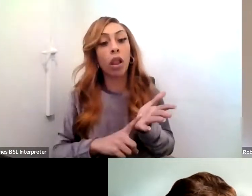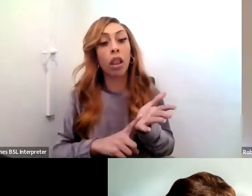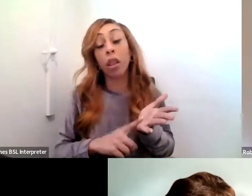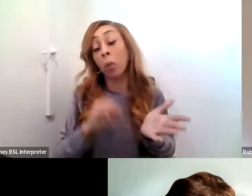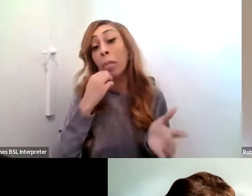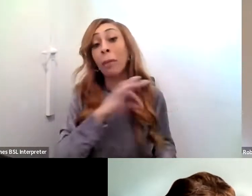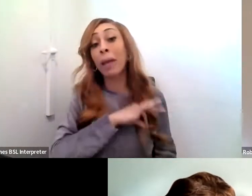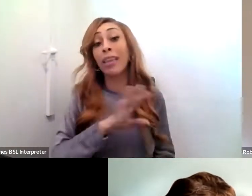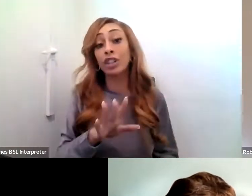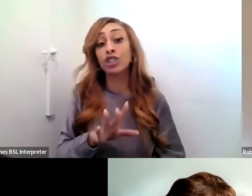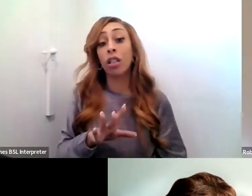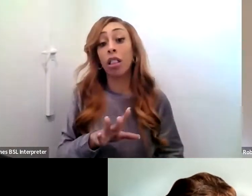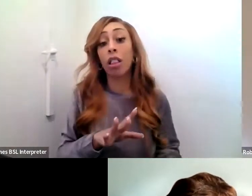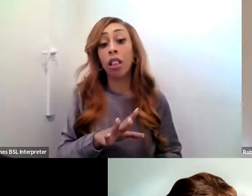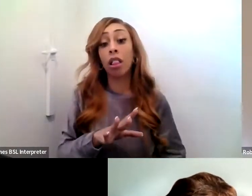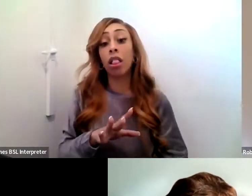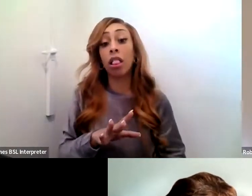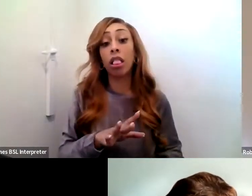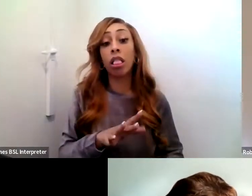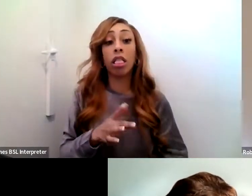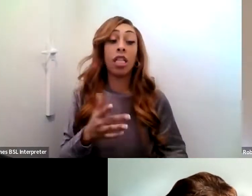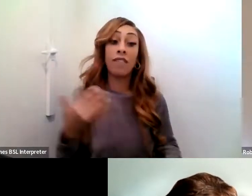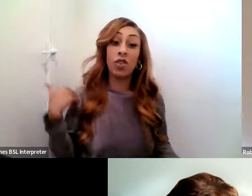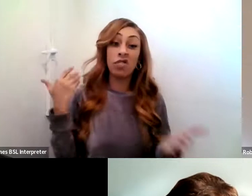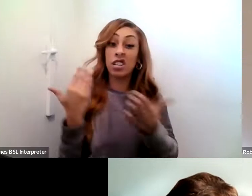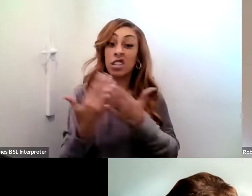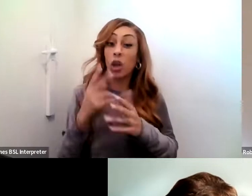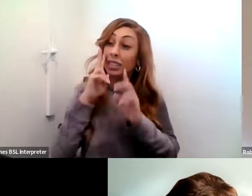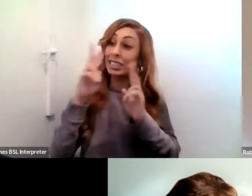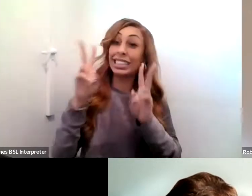but I also think fundamentally, for as long as we see the digital project